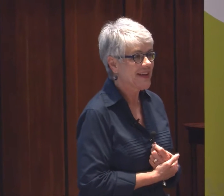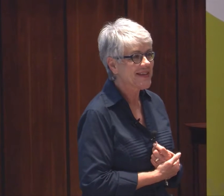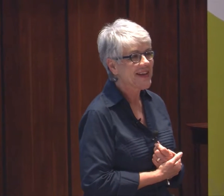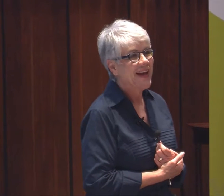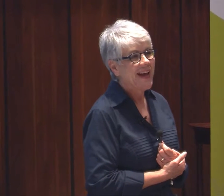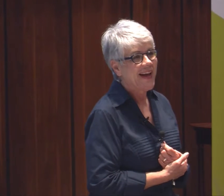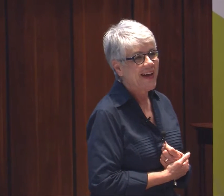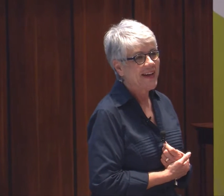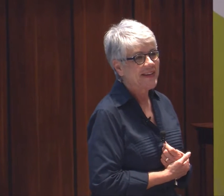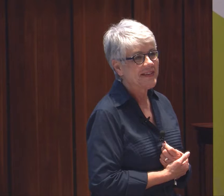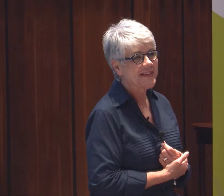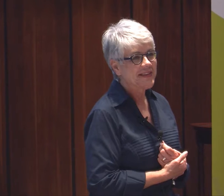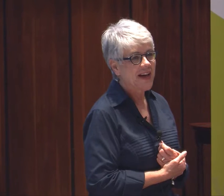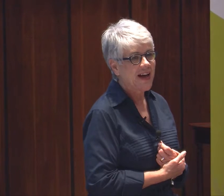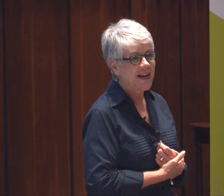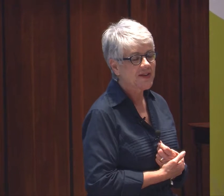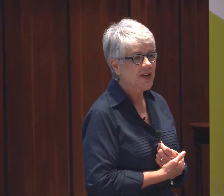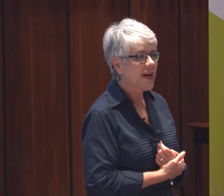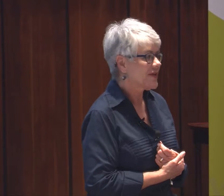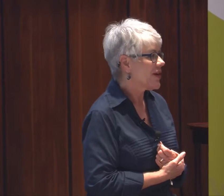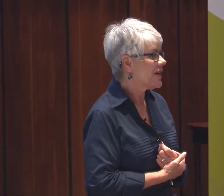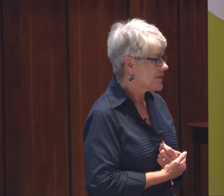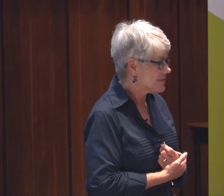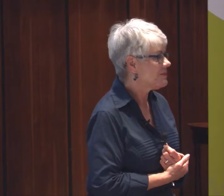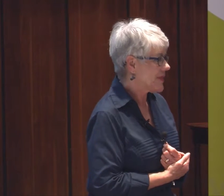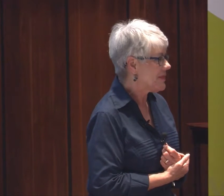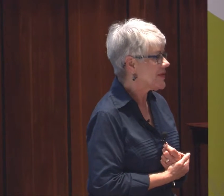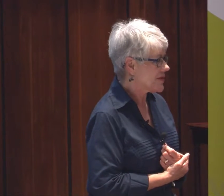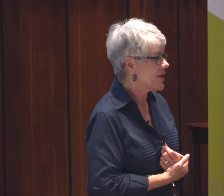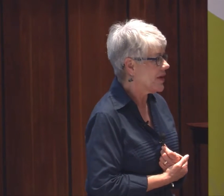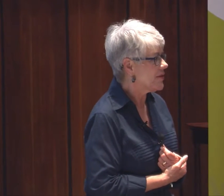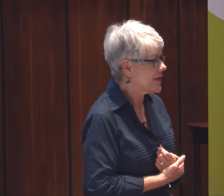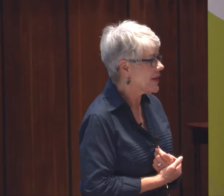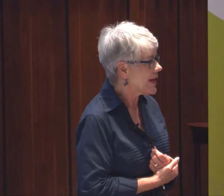And so I saw babies, you know, a lot of